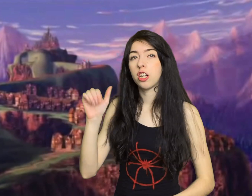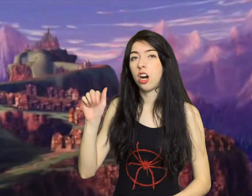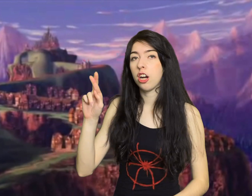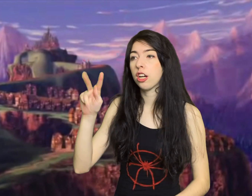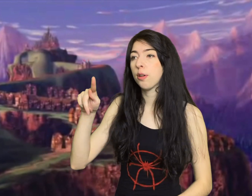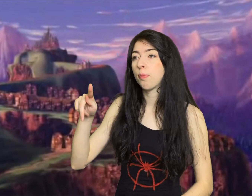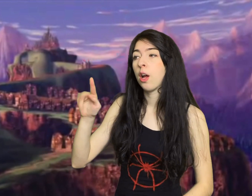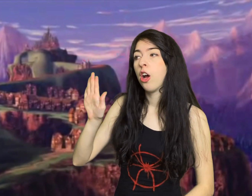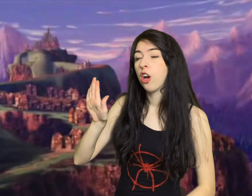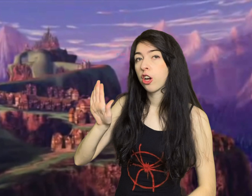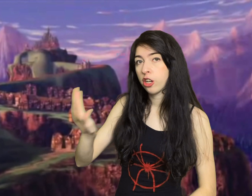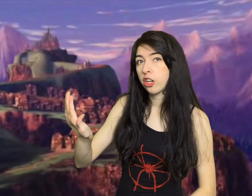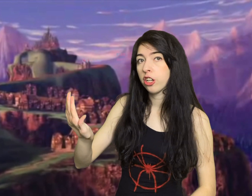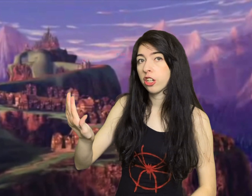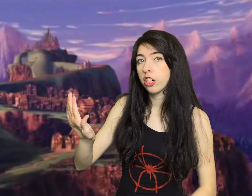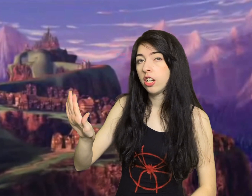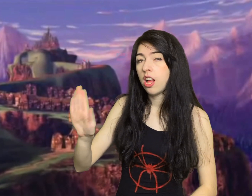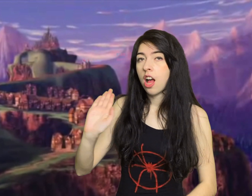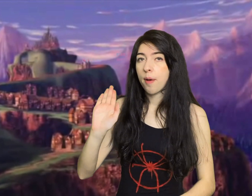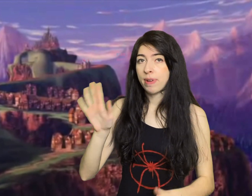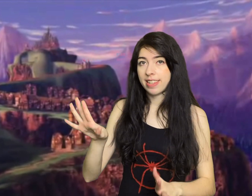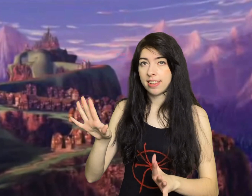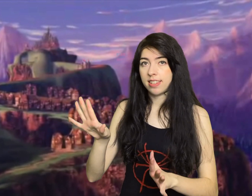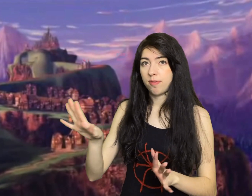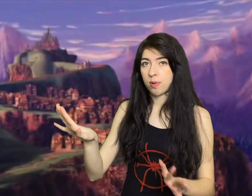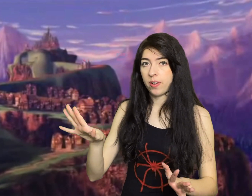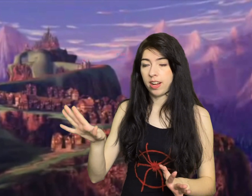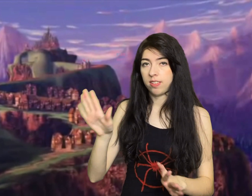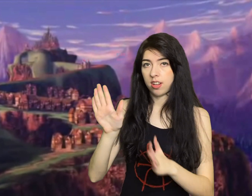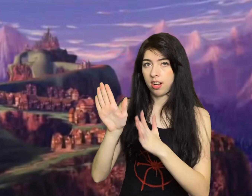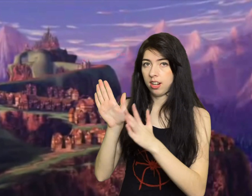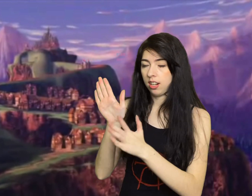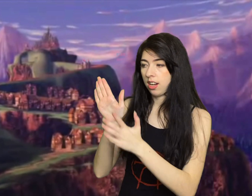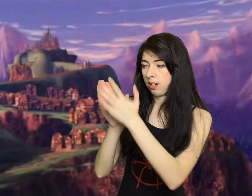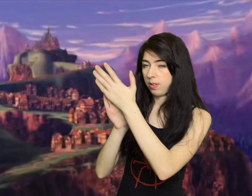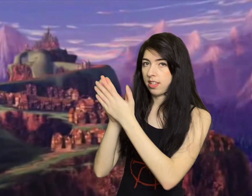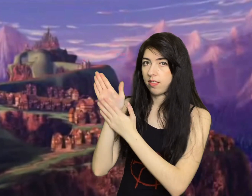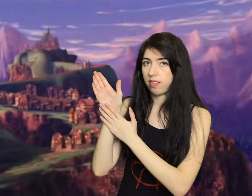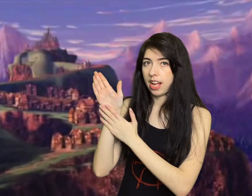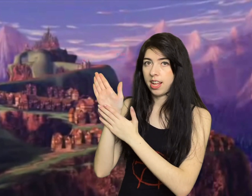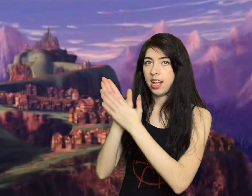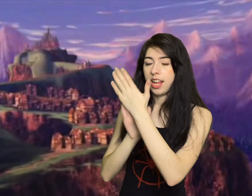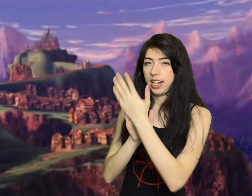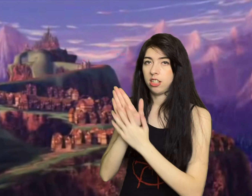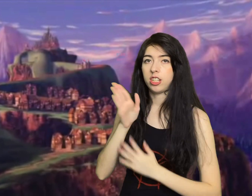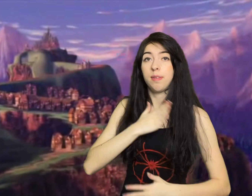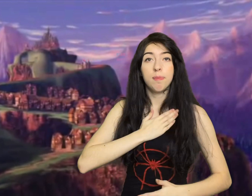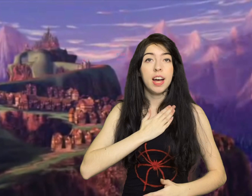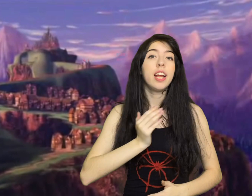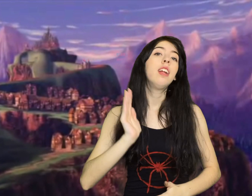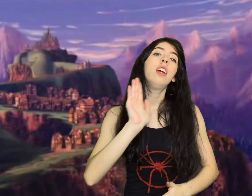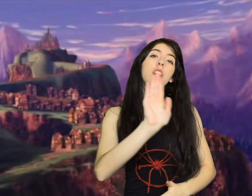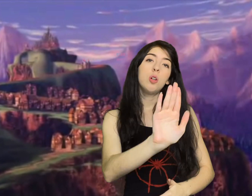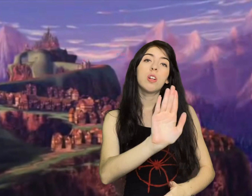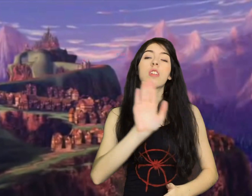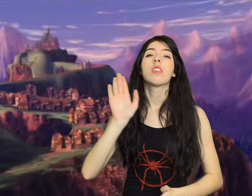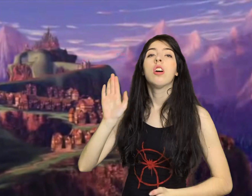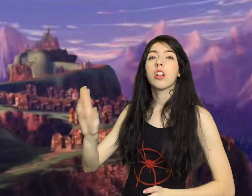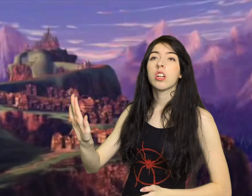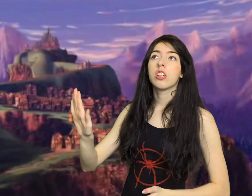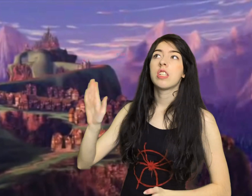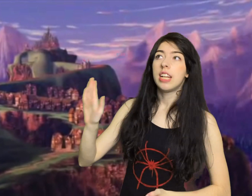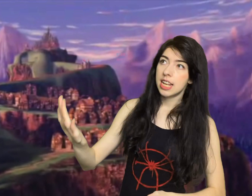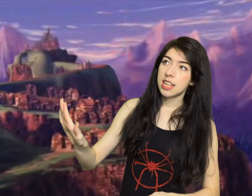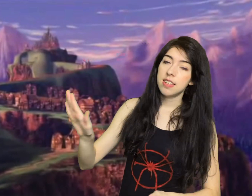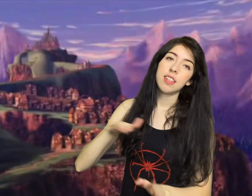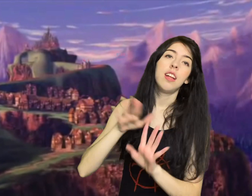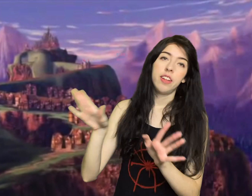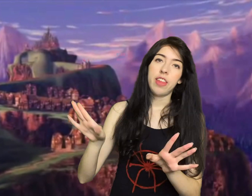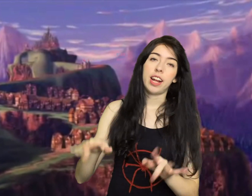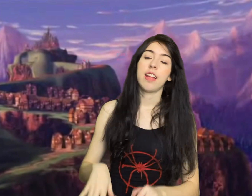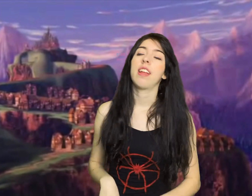CARP HER possessive pronouns are with this flat handshape. MINE YOURS HERS HIS that kind of thing